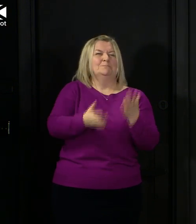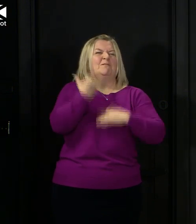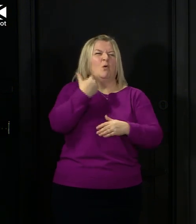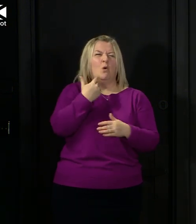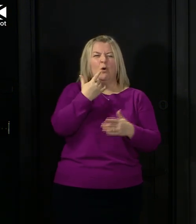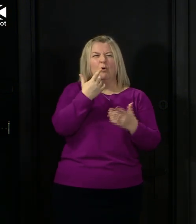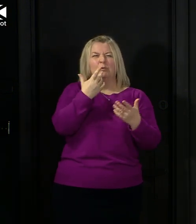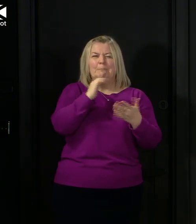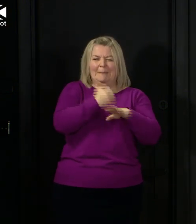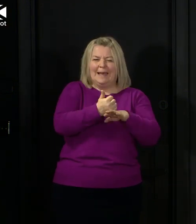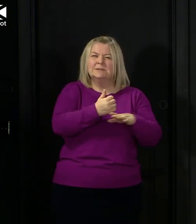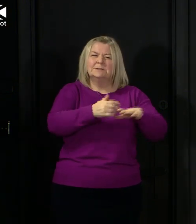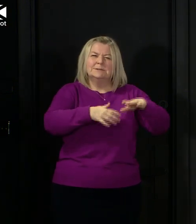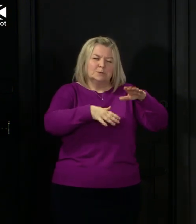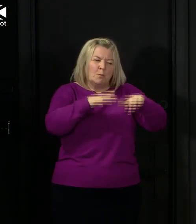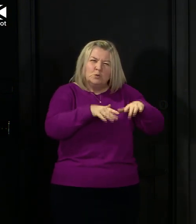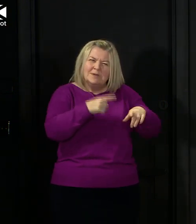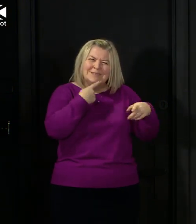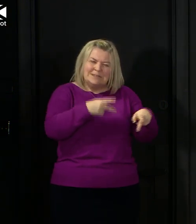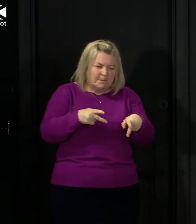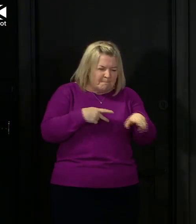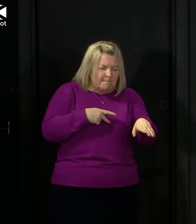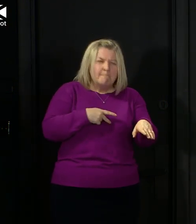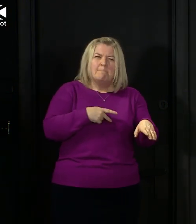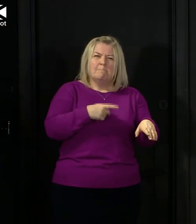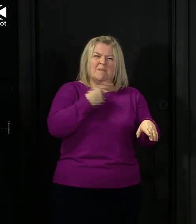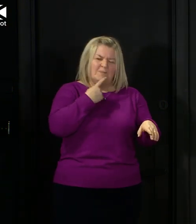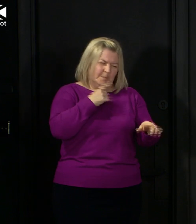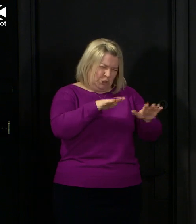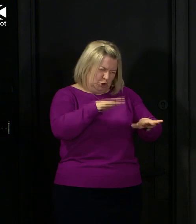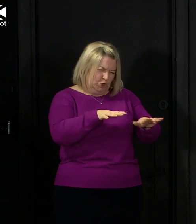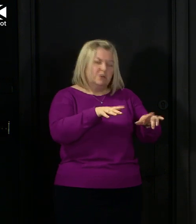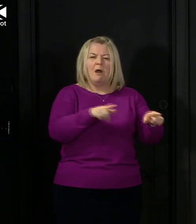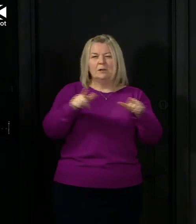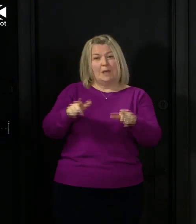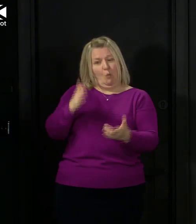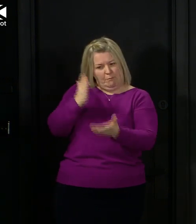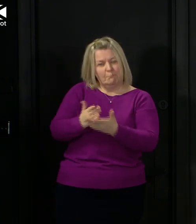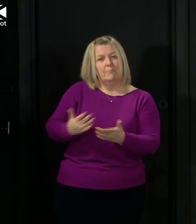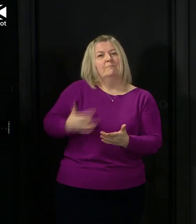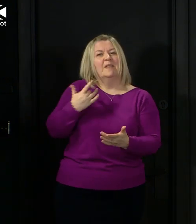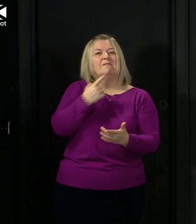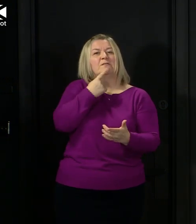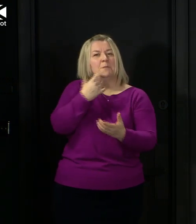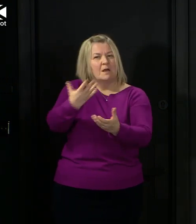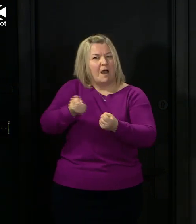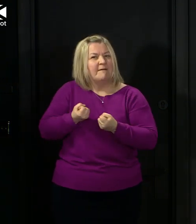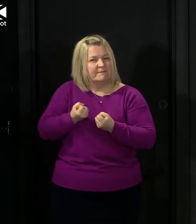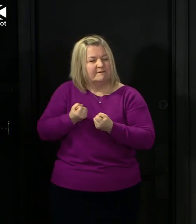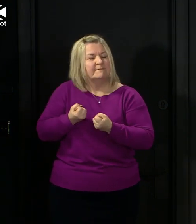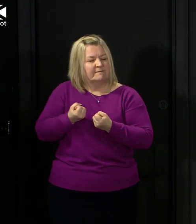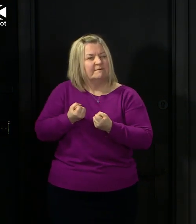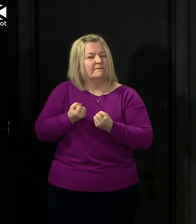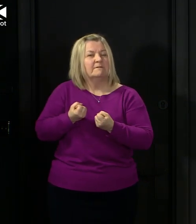with greater certainty the compliance levels with social distancing and the lockdown measures